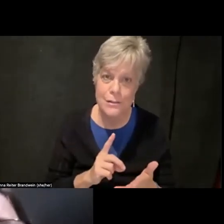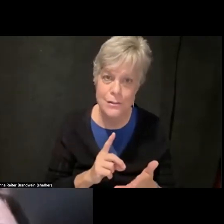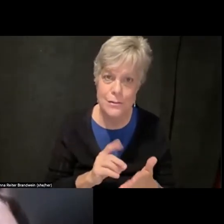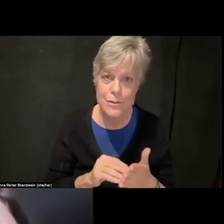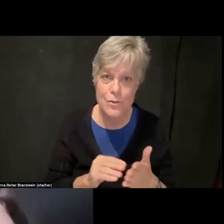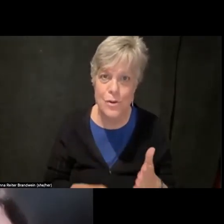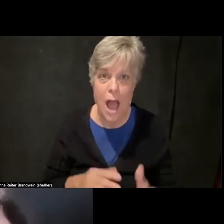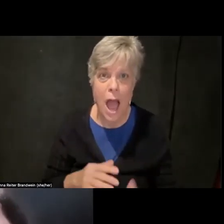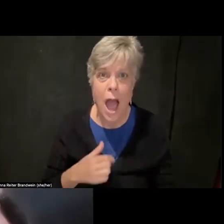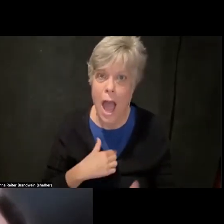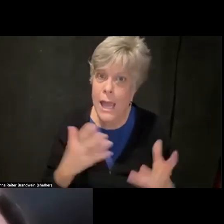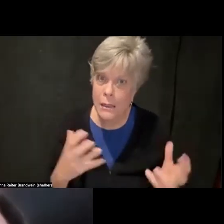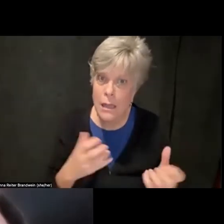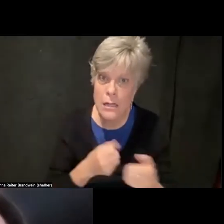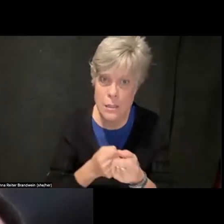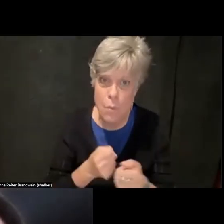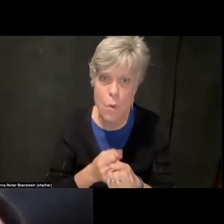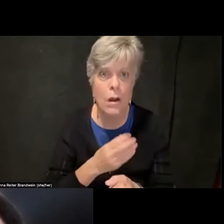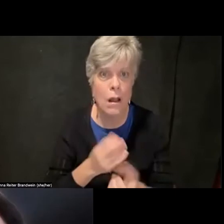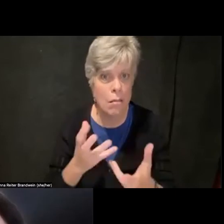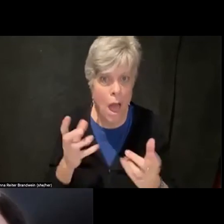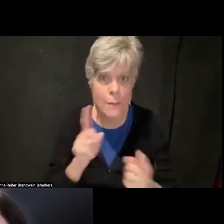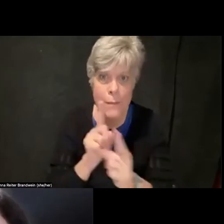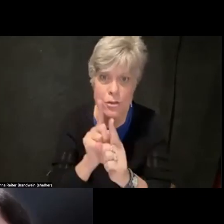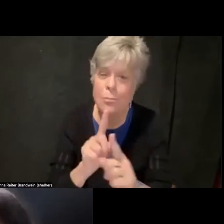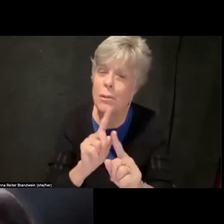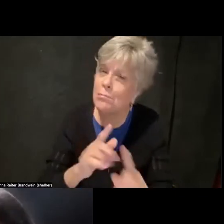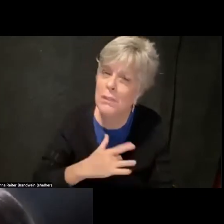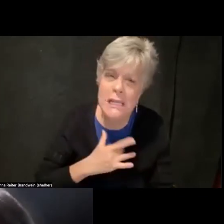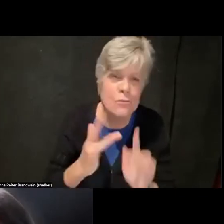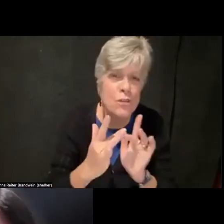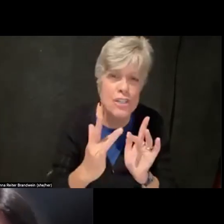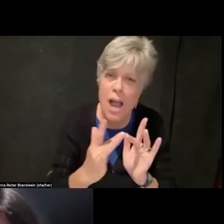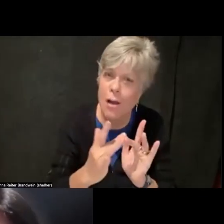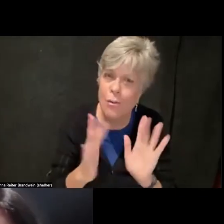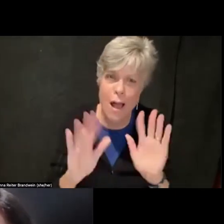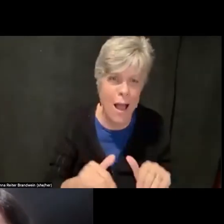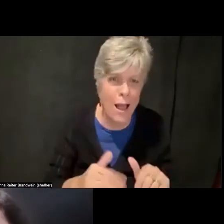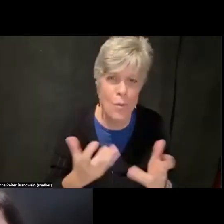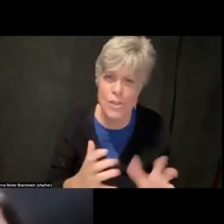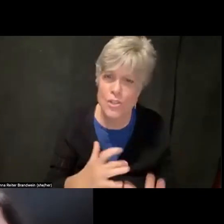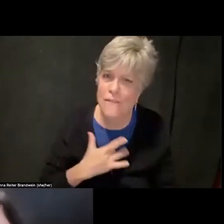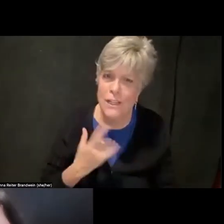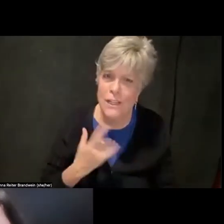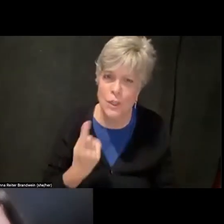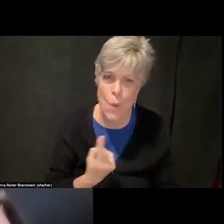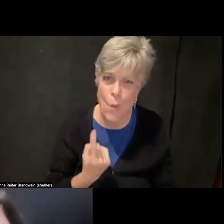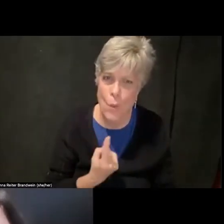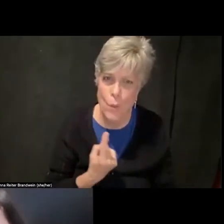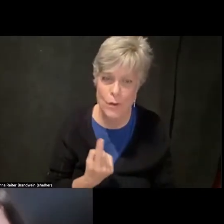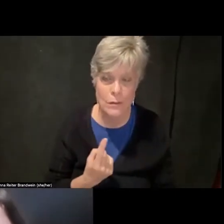but please reach out and if I can't be of support, I'm sure I know somebody that's done it.